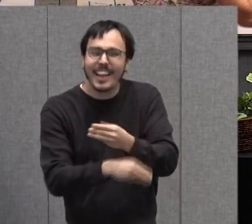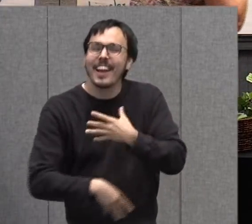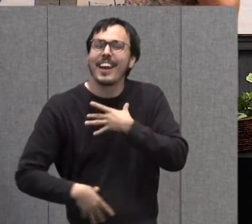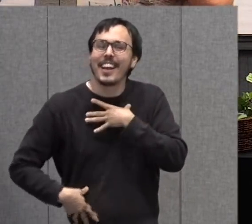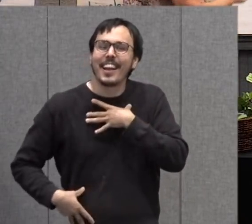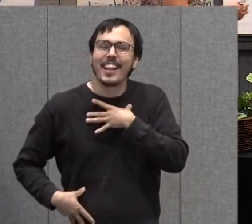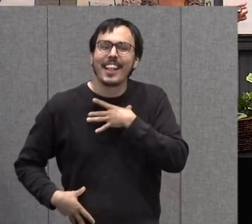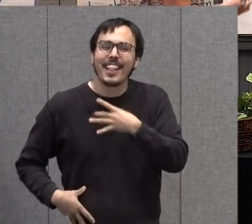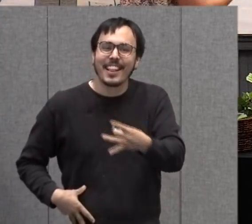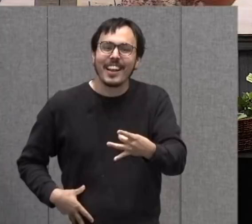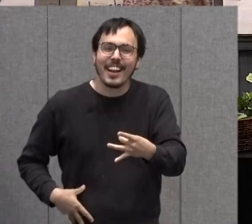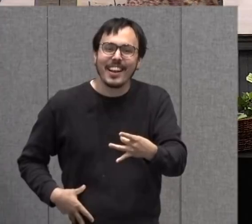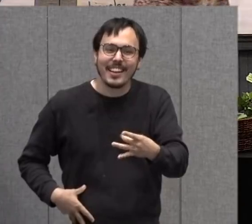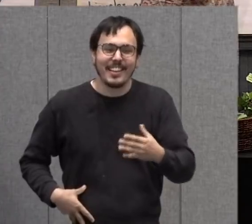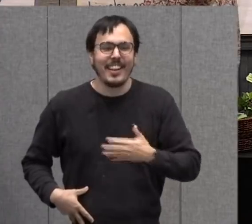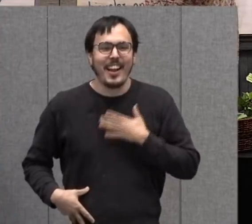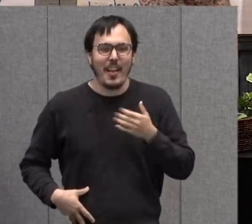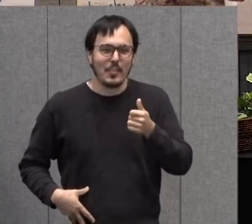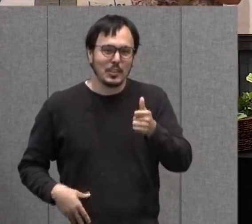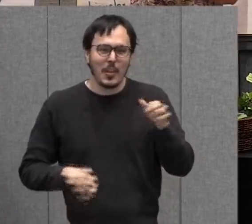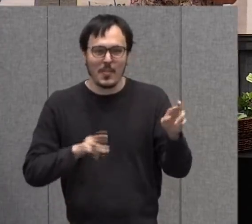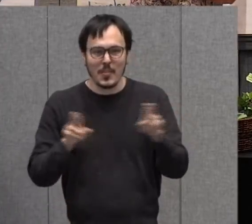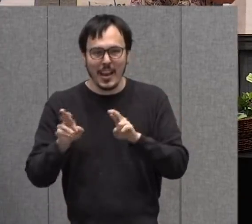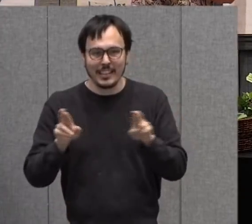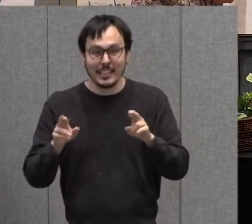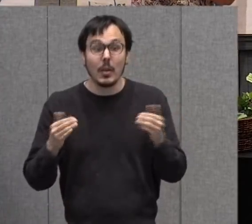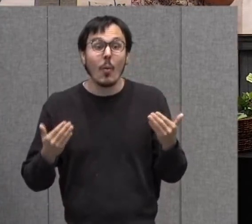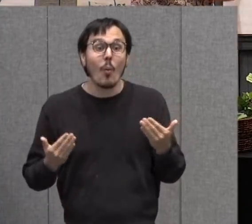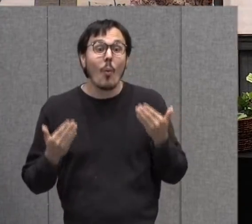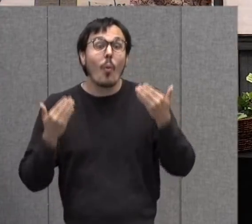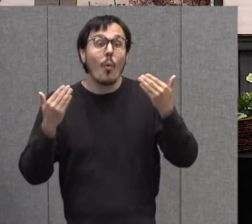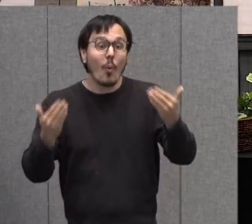I'm glad you guys are open for that. So, we're gonna go ahead and let's look at this.